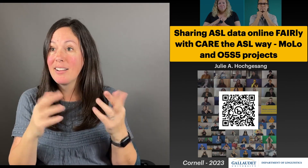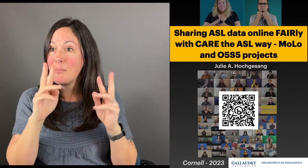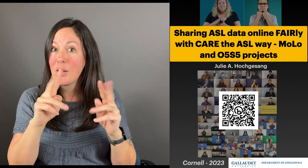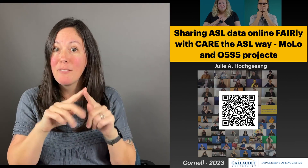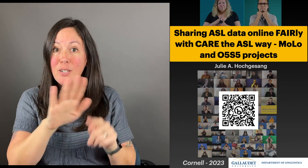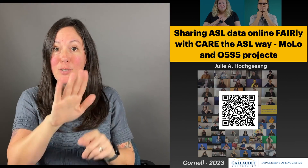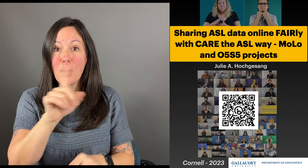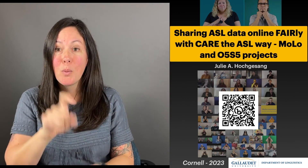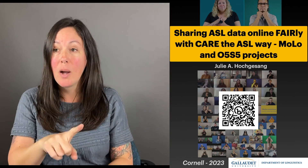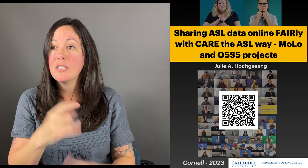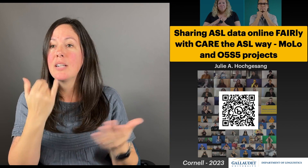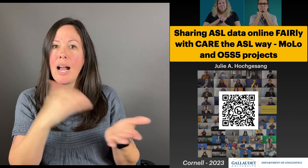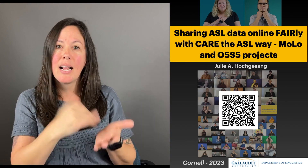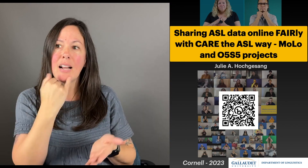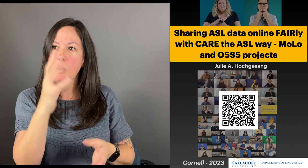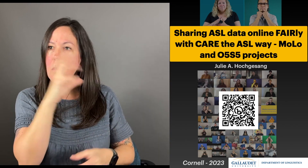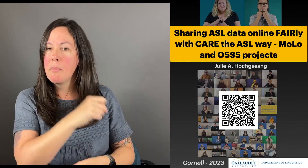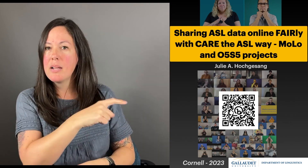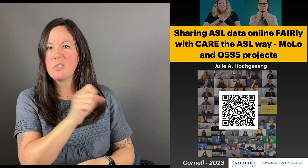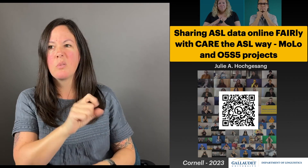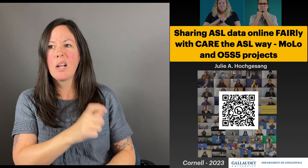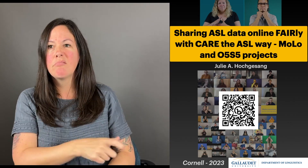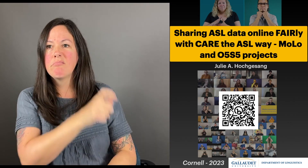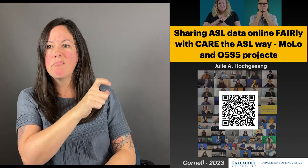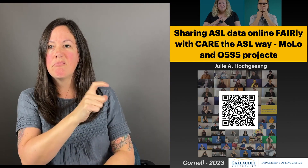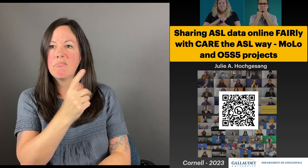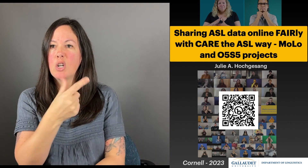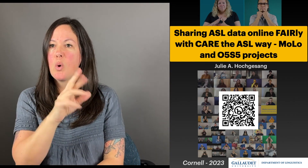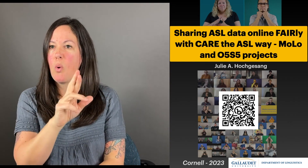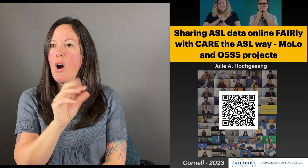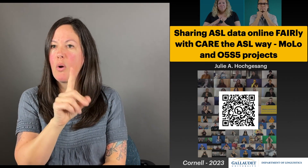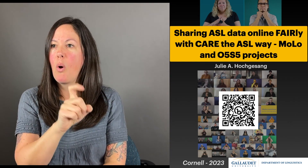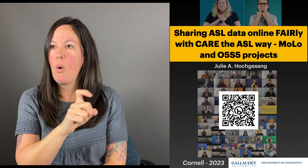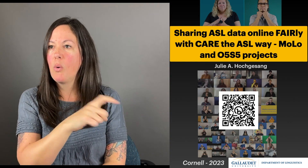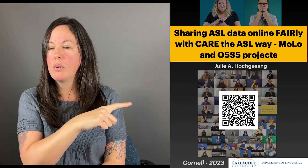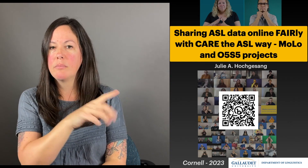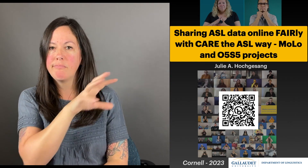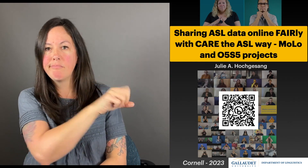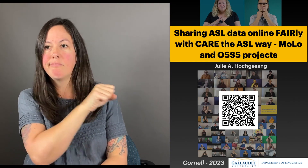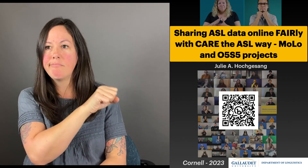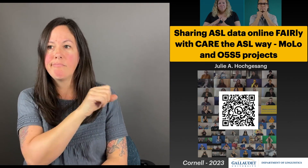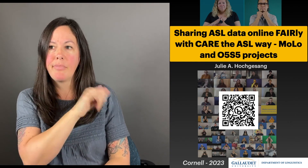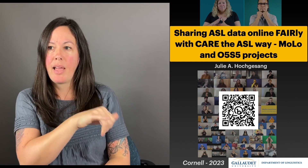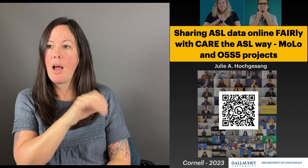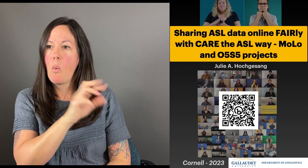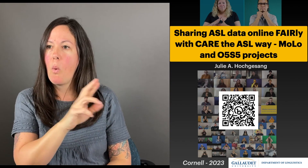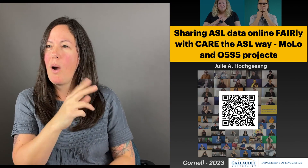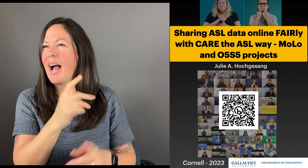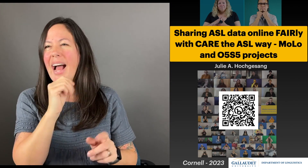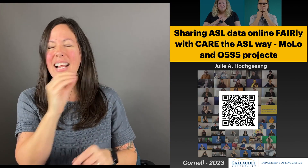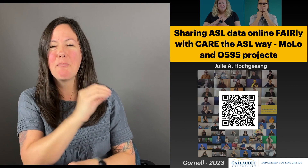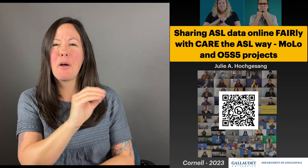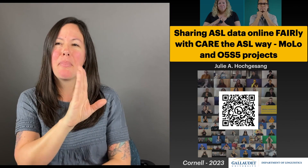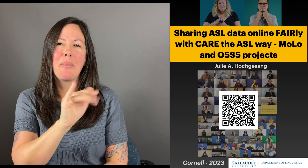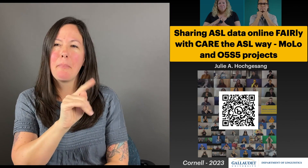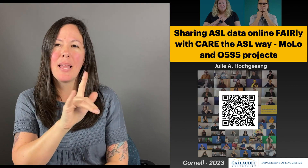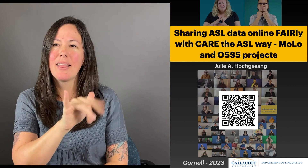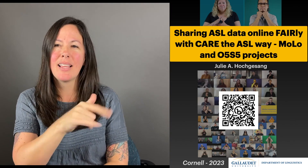I'm doing the work and I hope that others are thinking about it with me and I'm open to any conversations about that as you can see the QR code is there on